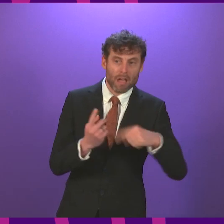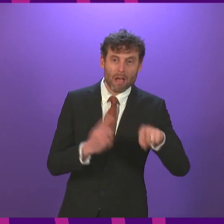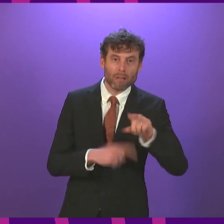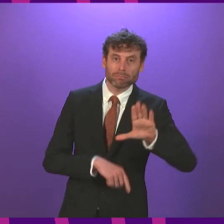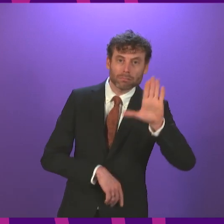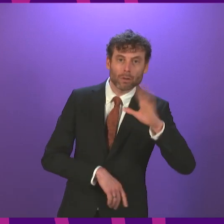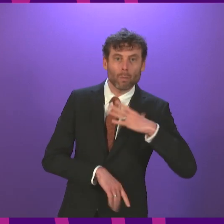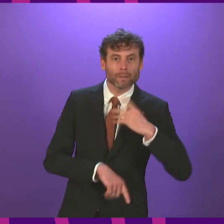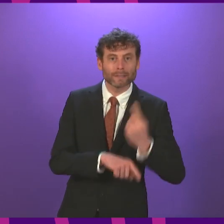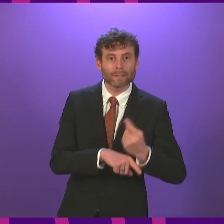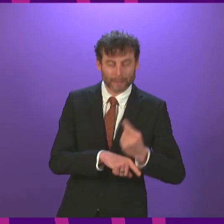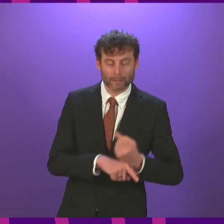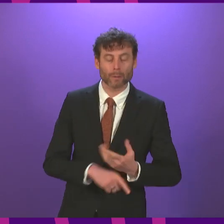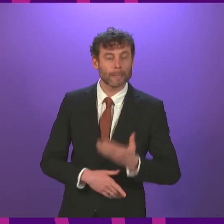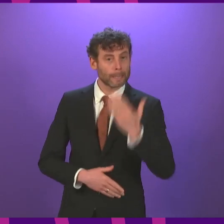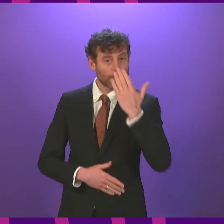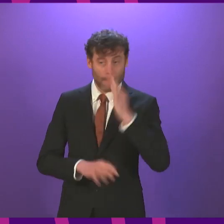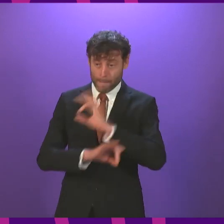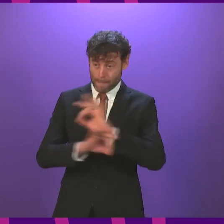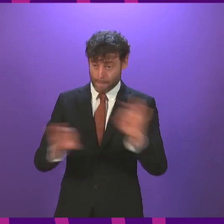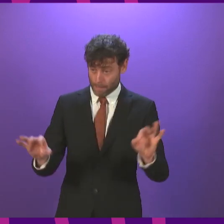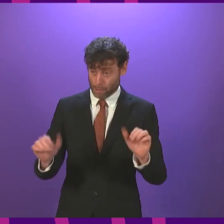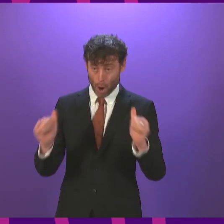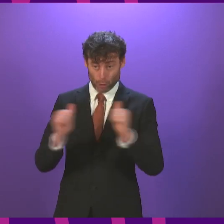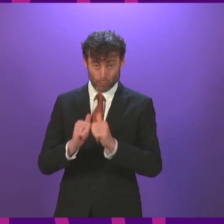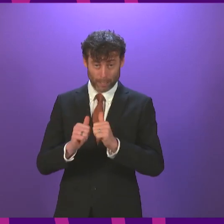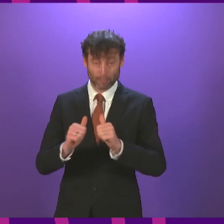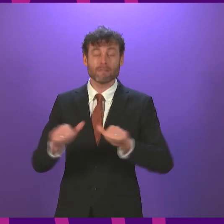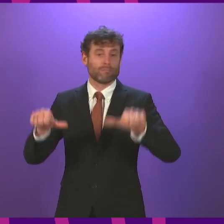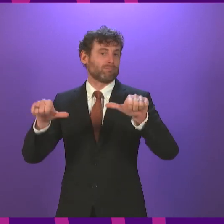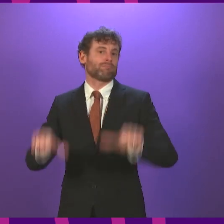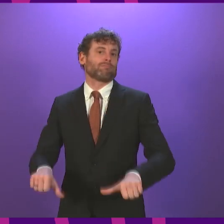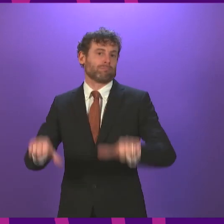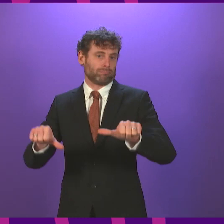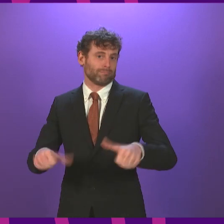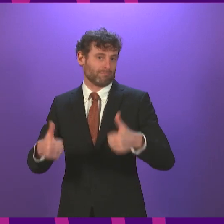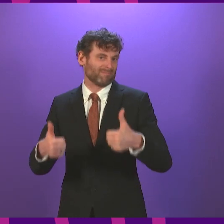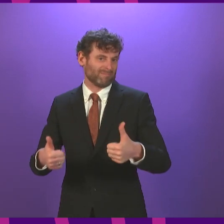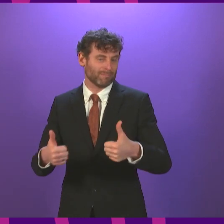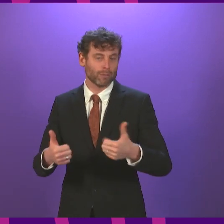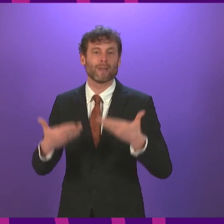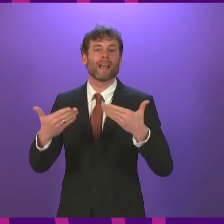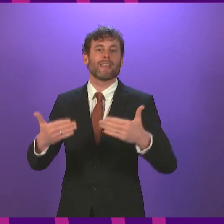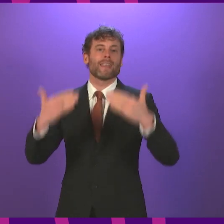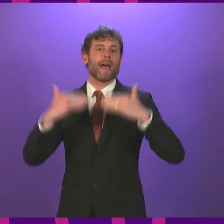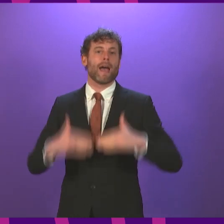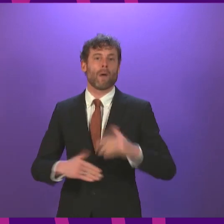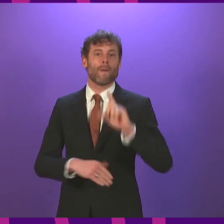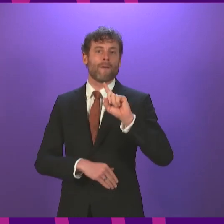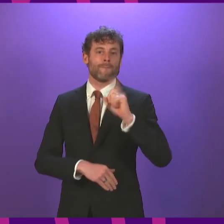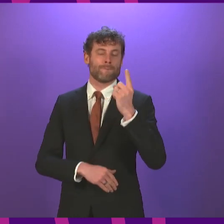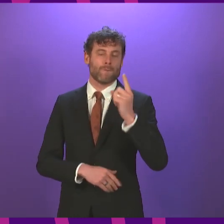Motion agreed to. The next item of business is First Minister’s question time. Before we turn to questions,